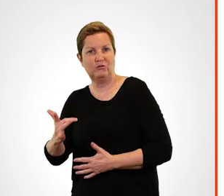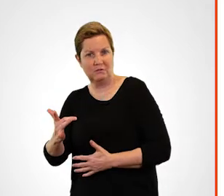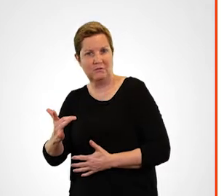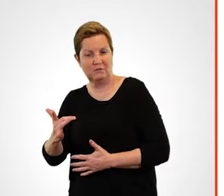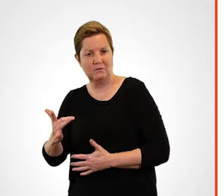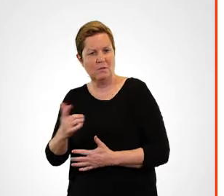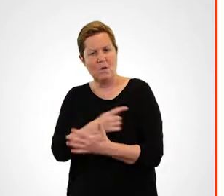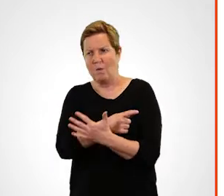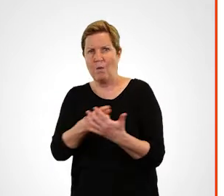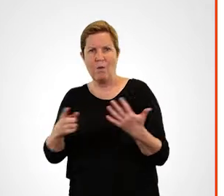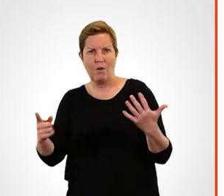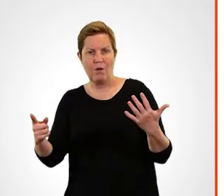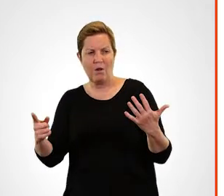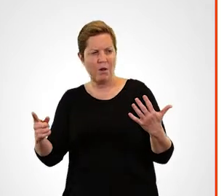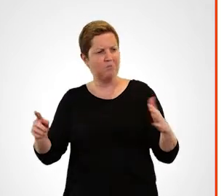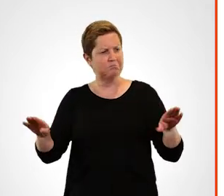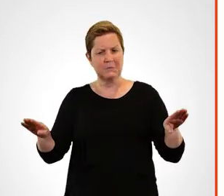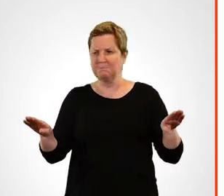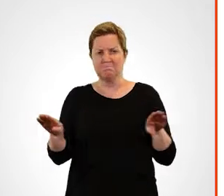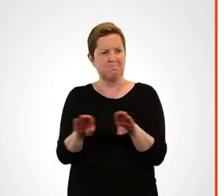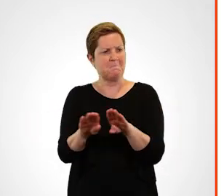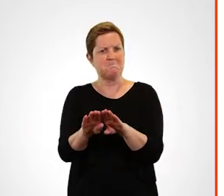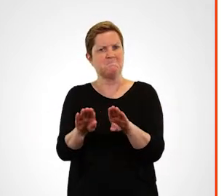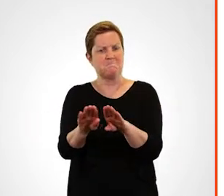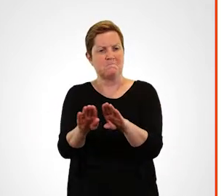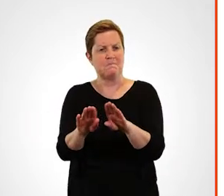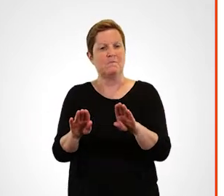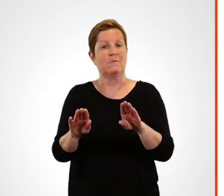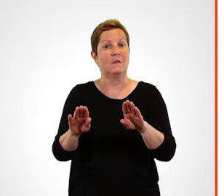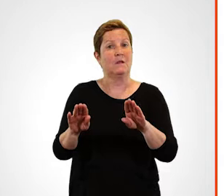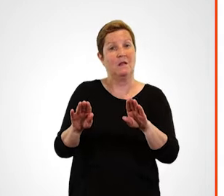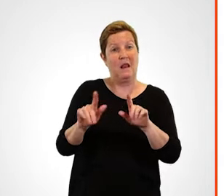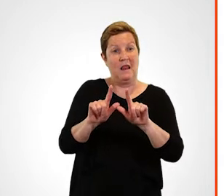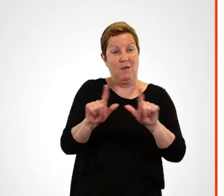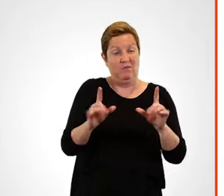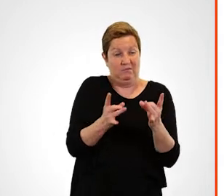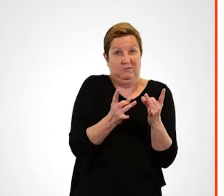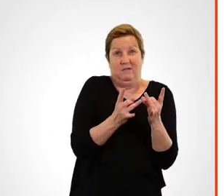These all come across even when language is just barely emerging.